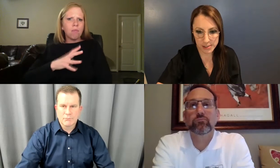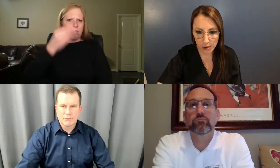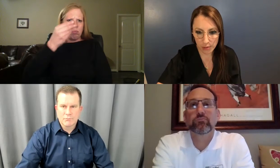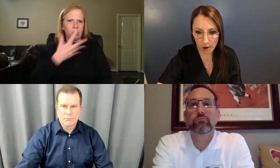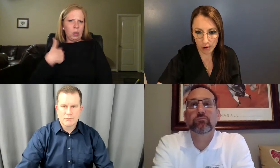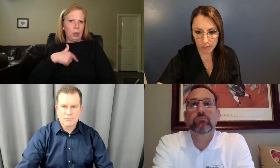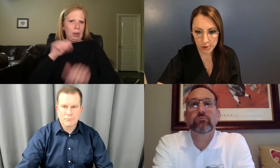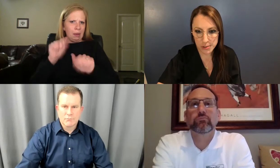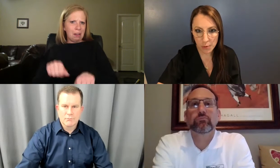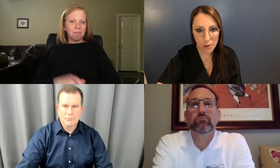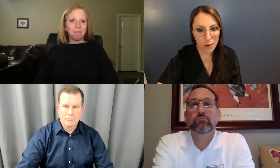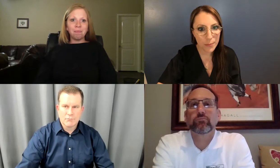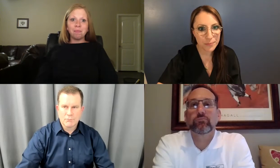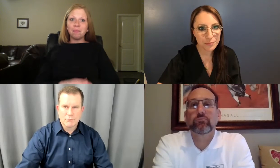So let's start with our first poll.